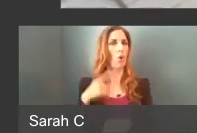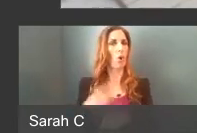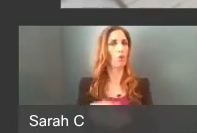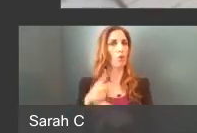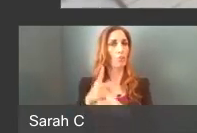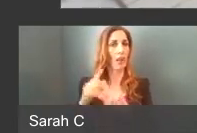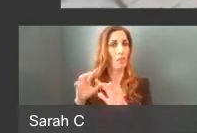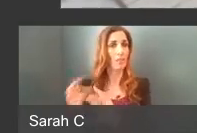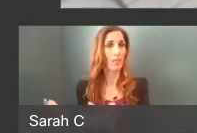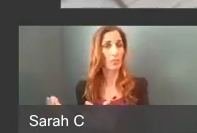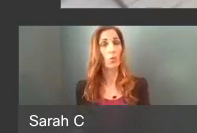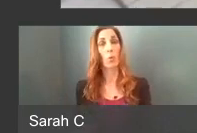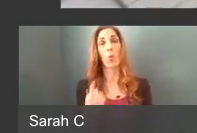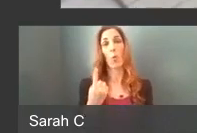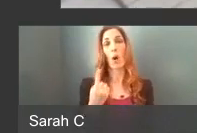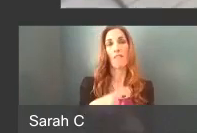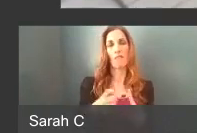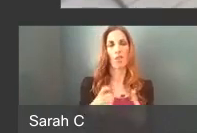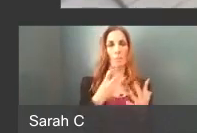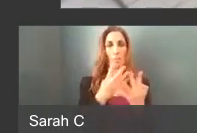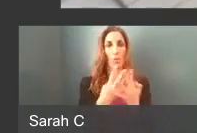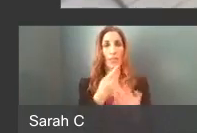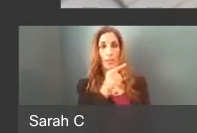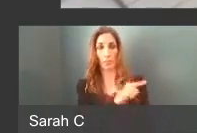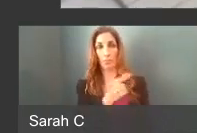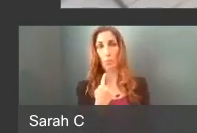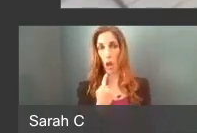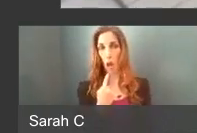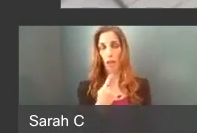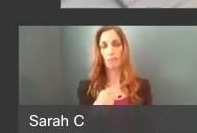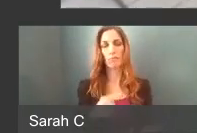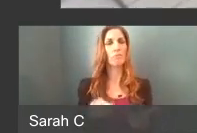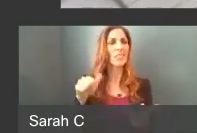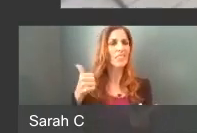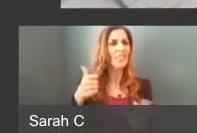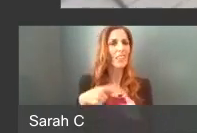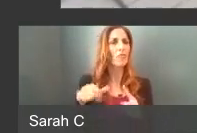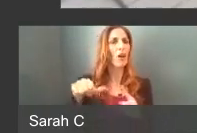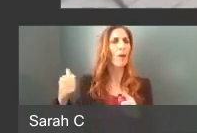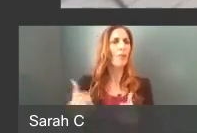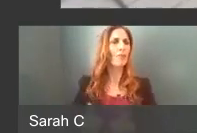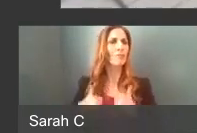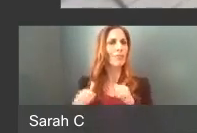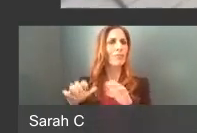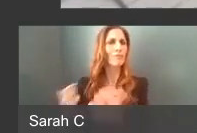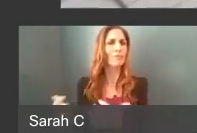the Montgomery County Correctional Facility, 10 are from other congregate settings, and 894